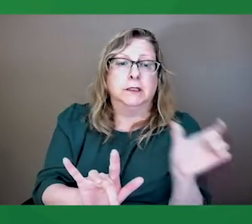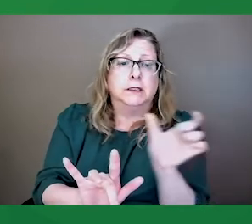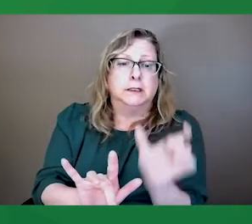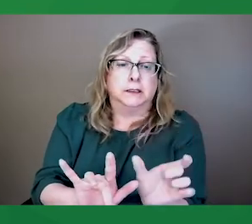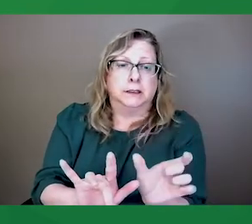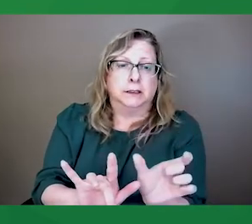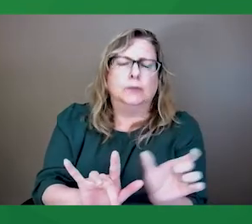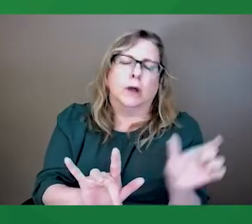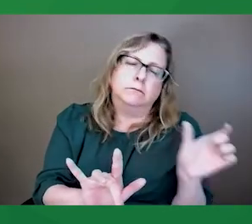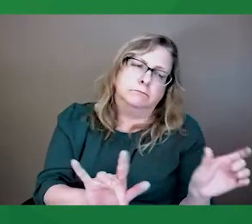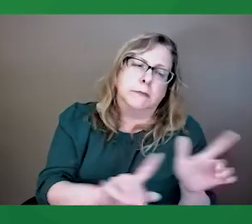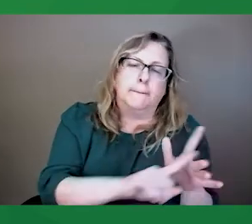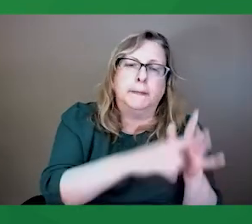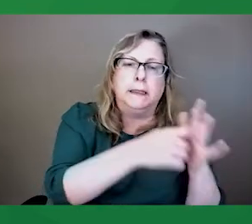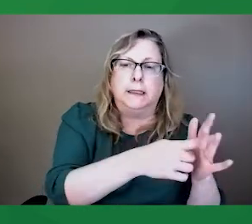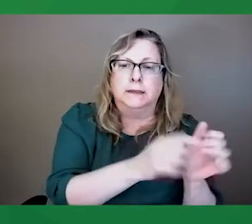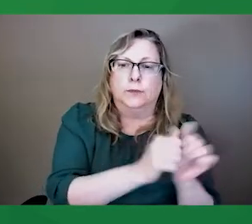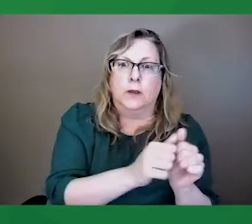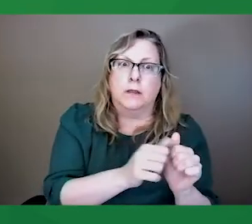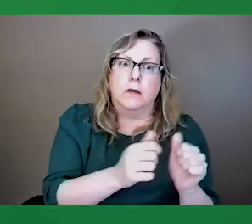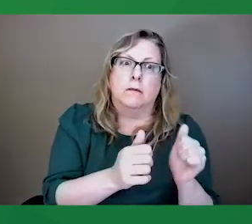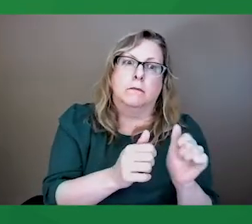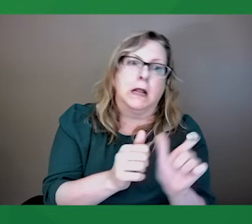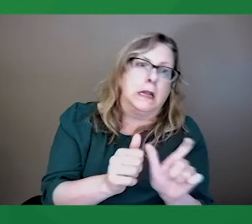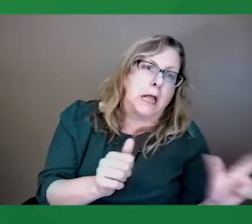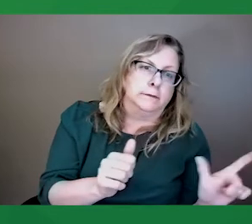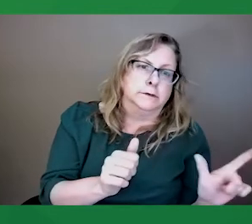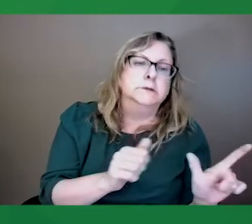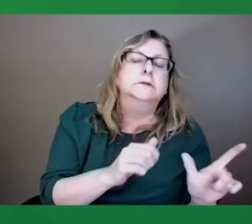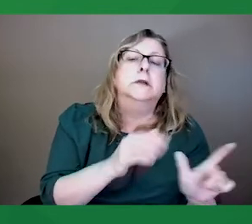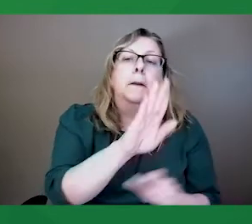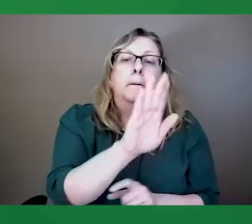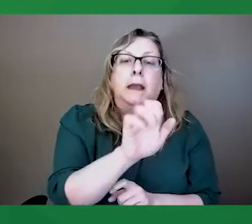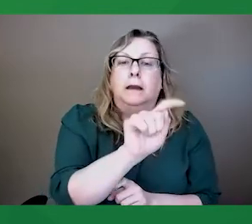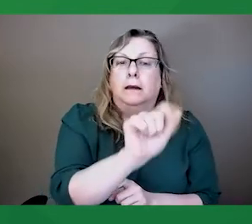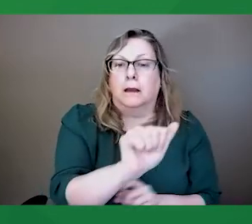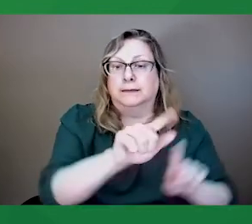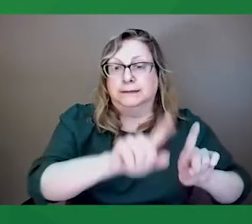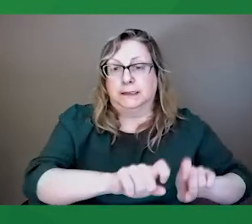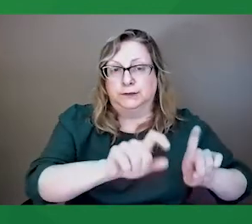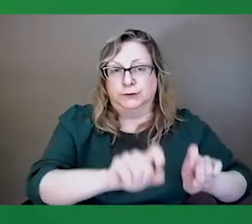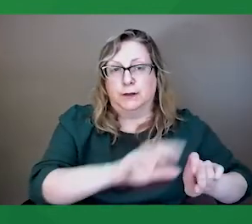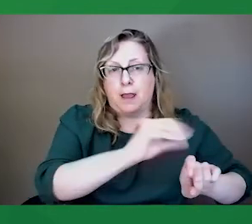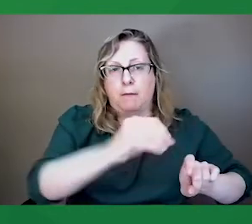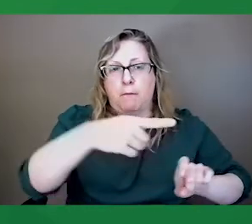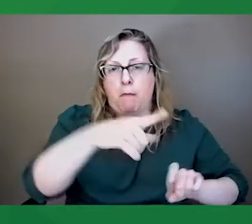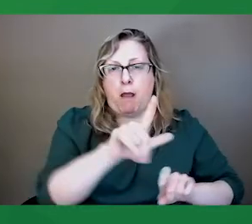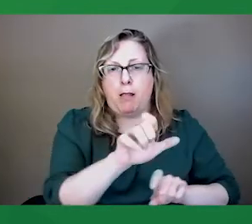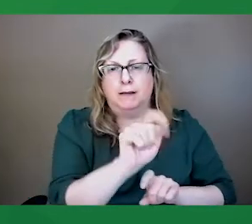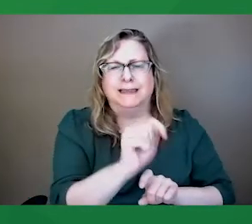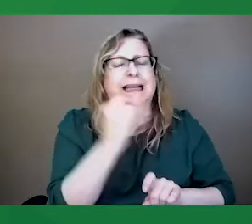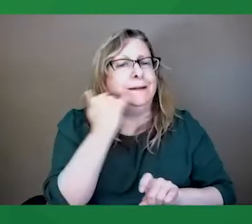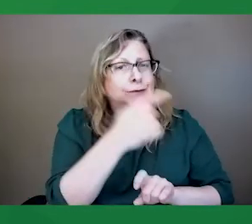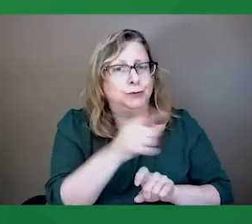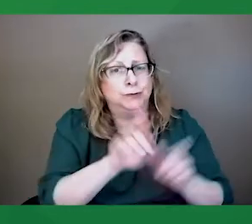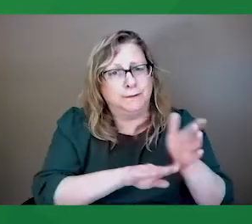it begins with the leftmost side, beta testers and pilots. When you're developing a new accessibility product